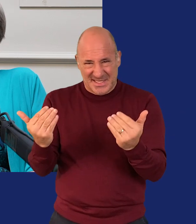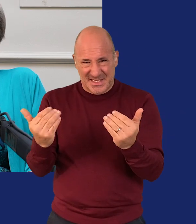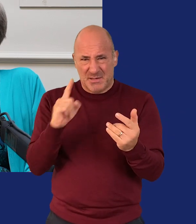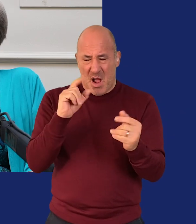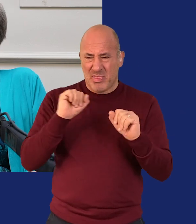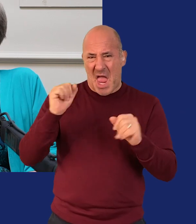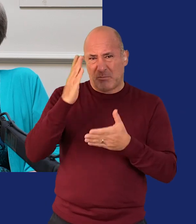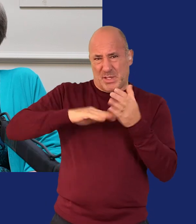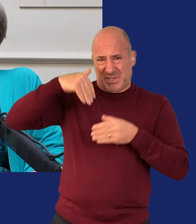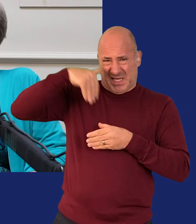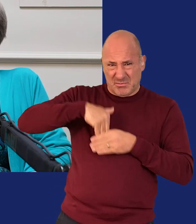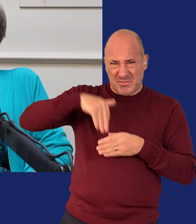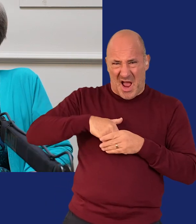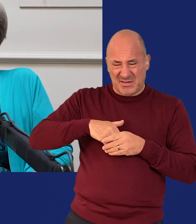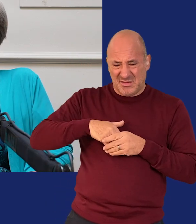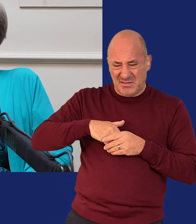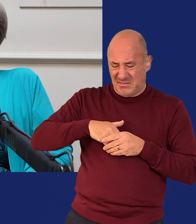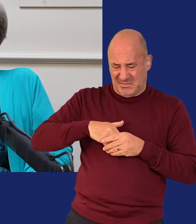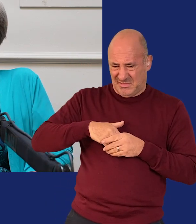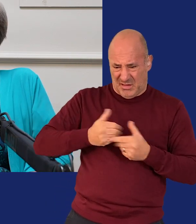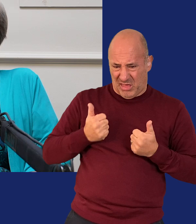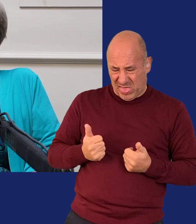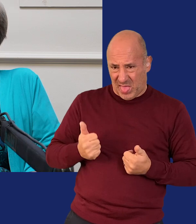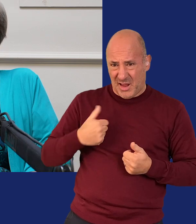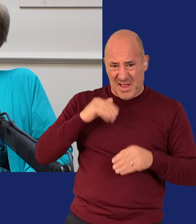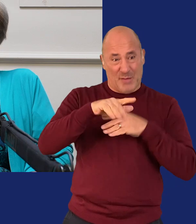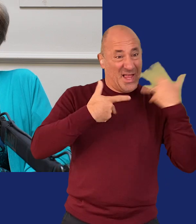talent, if the experience internally is not what we're saying externally.